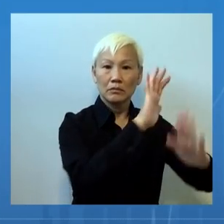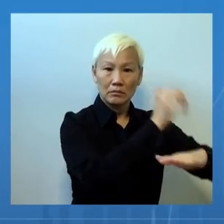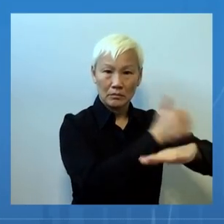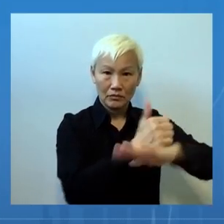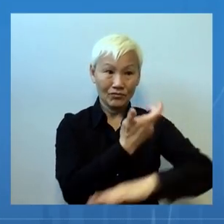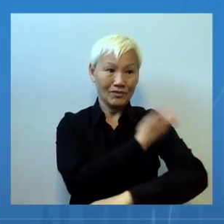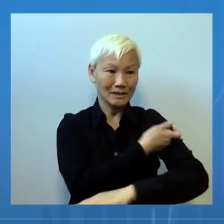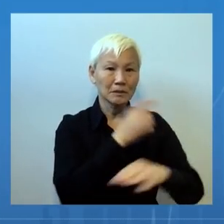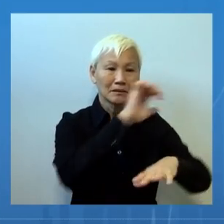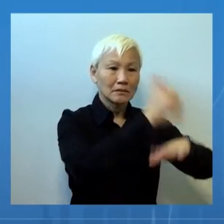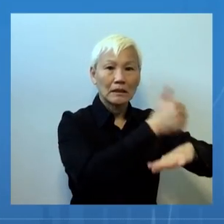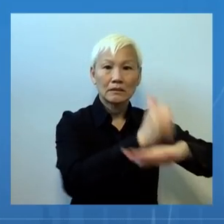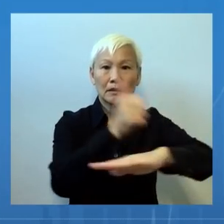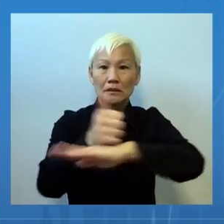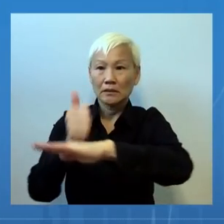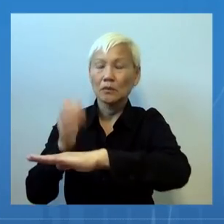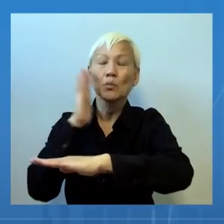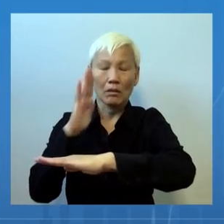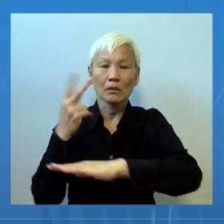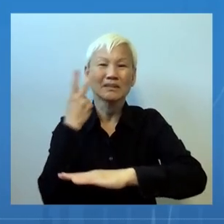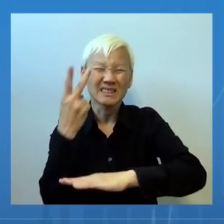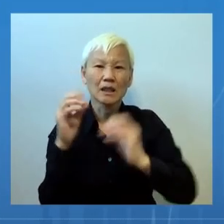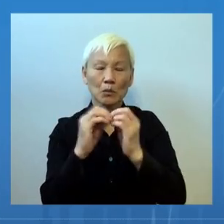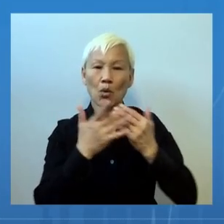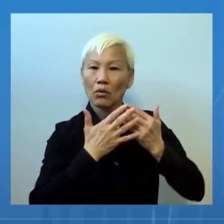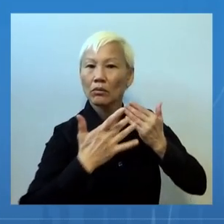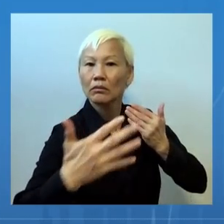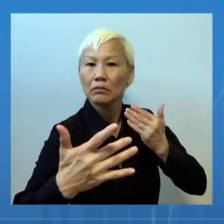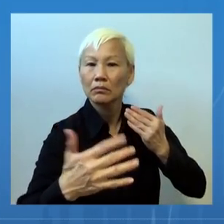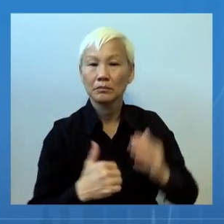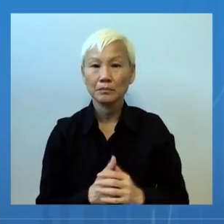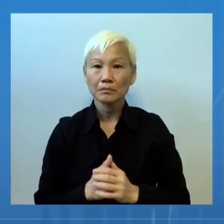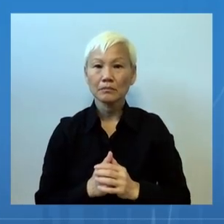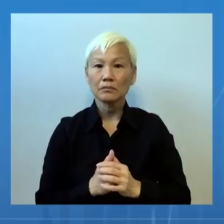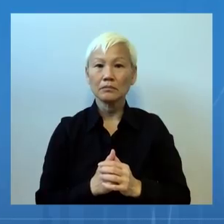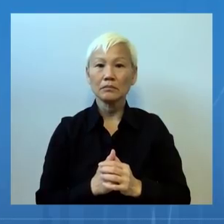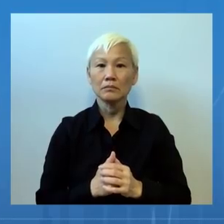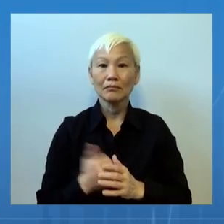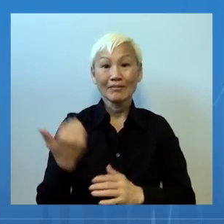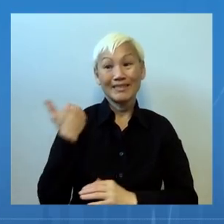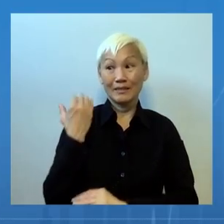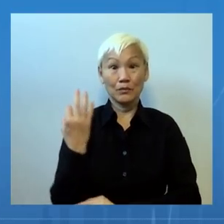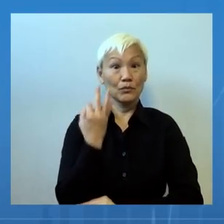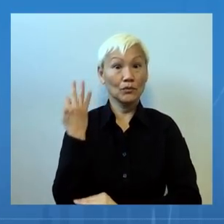Since FDA's authorization last Friday, there hasn't been a moment that teams have not been